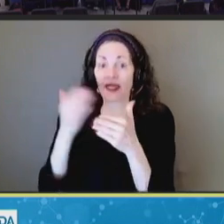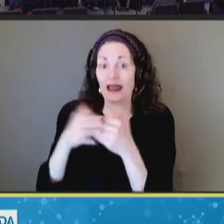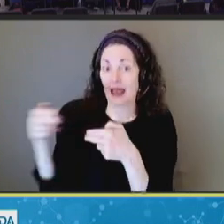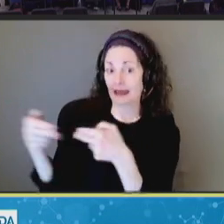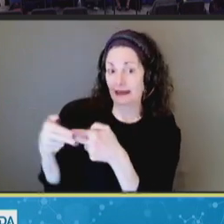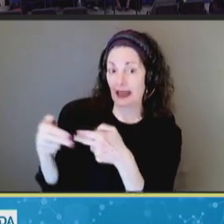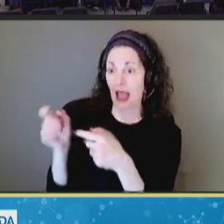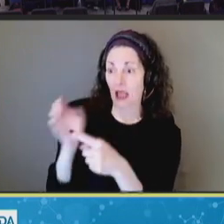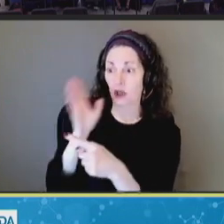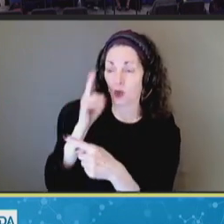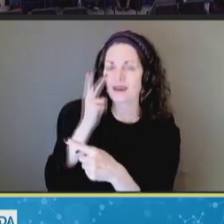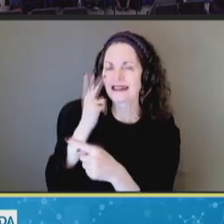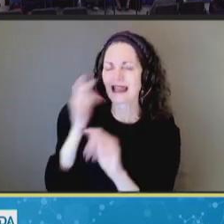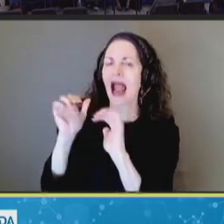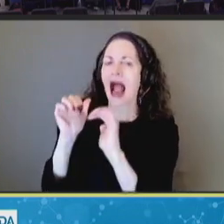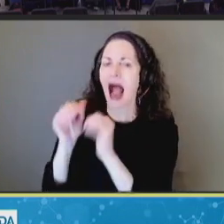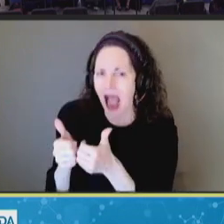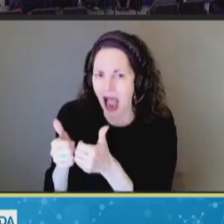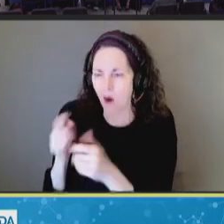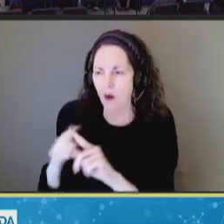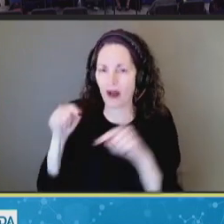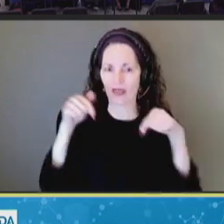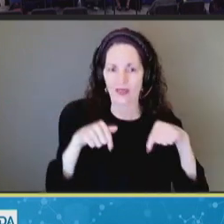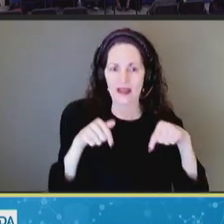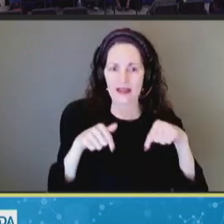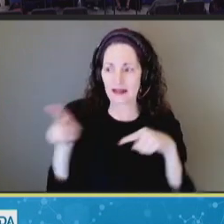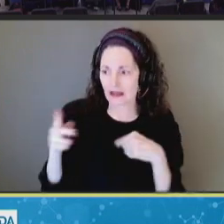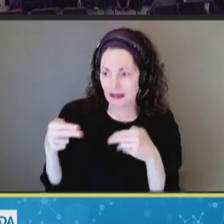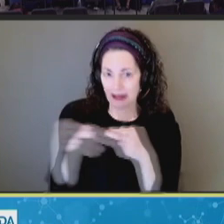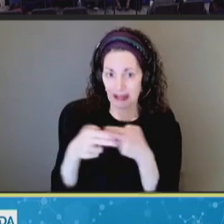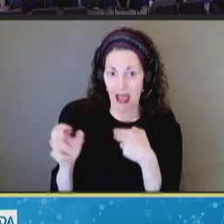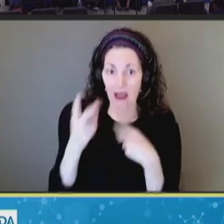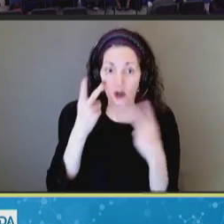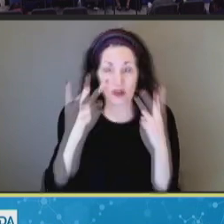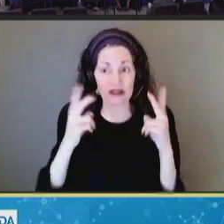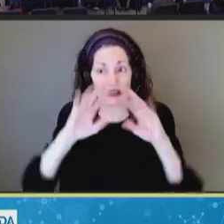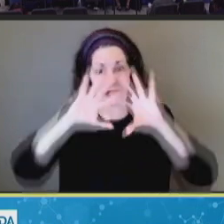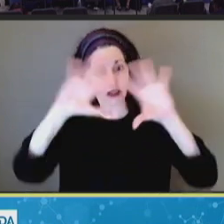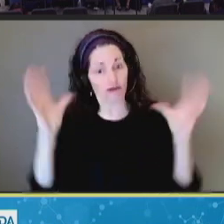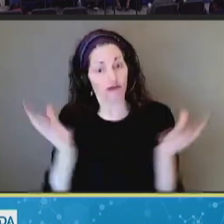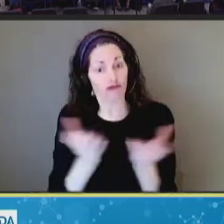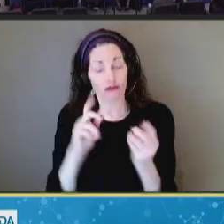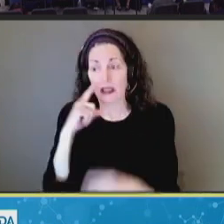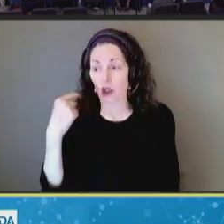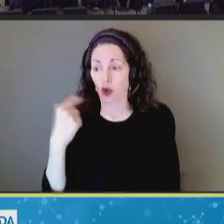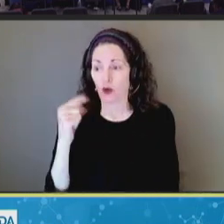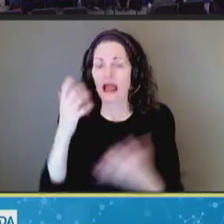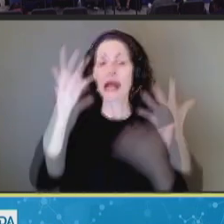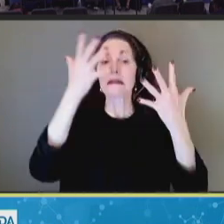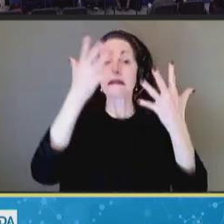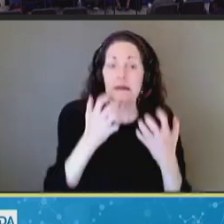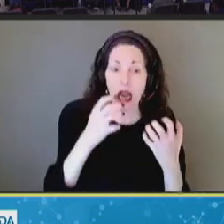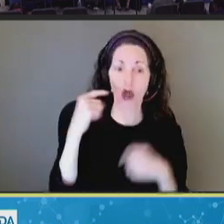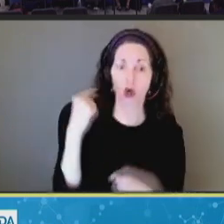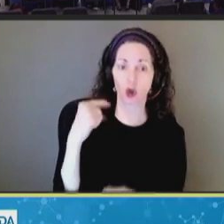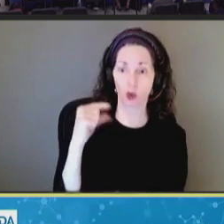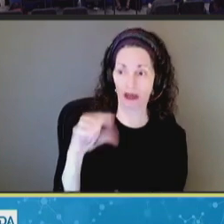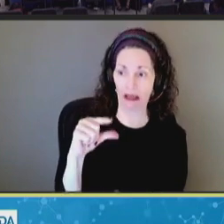this is done. But overall, you can see in green -- and dark green are the jurisdictions where our